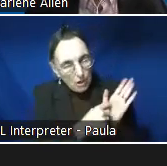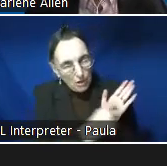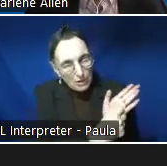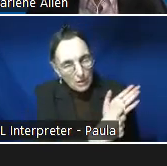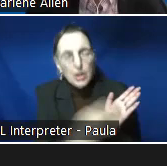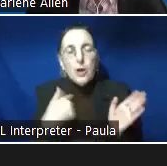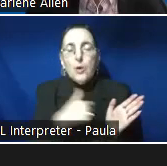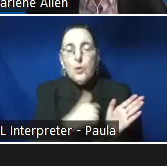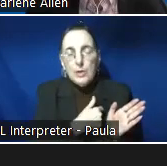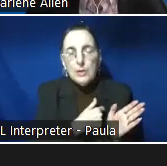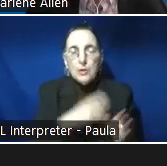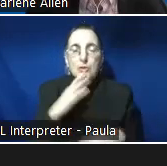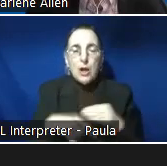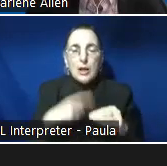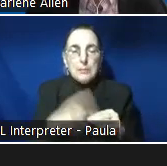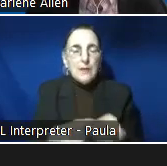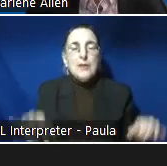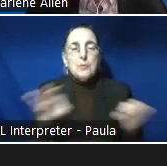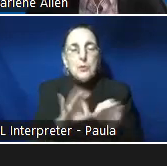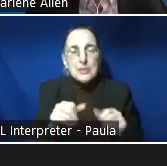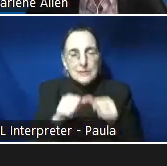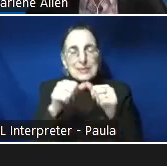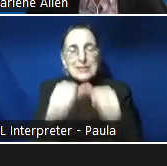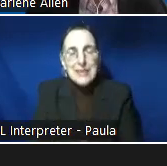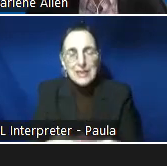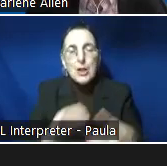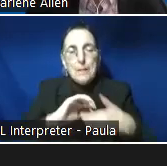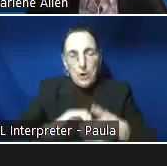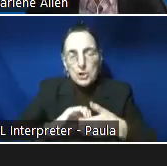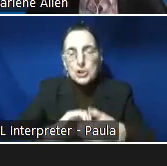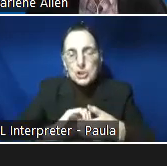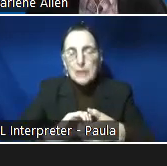sustaining partnerships to promote accessibility in housing stability first I will share a few